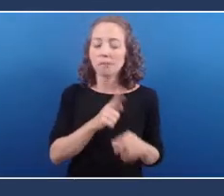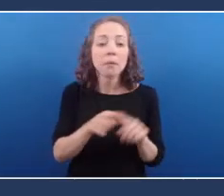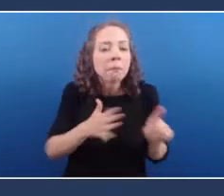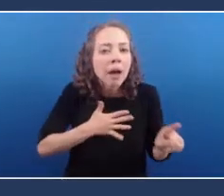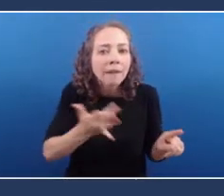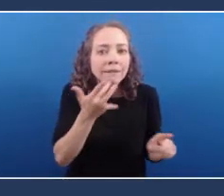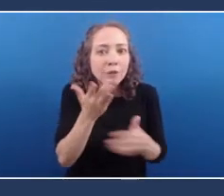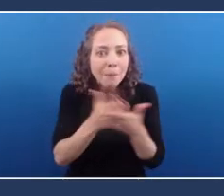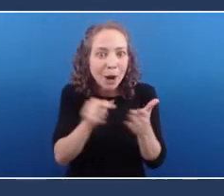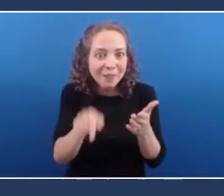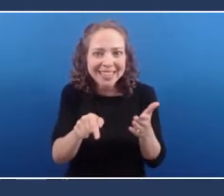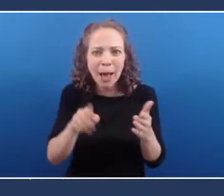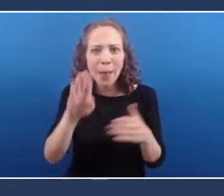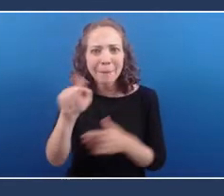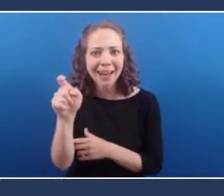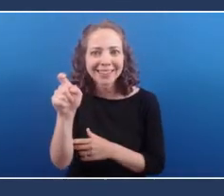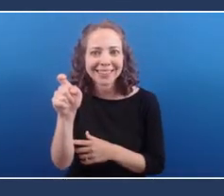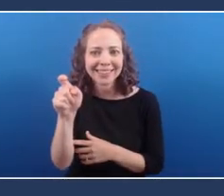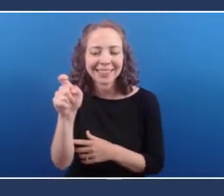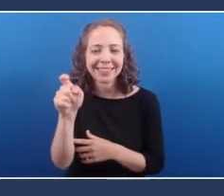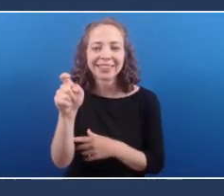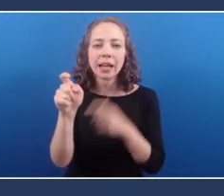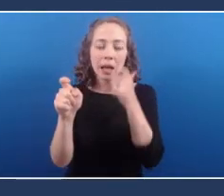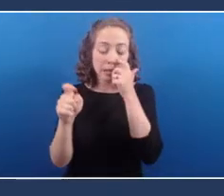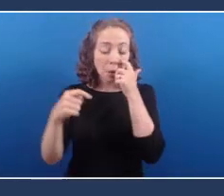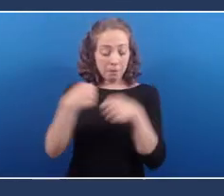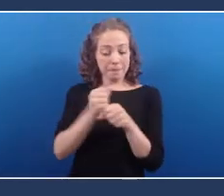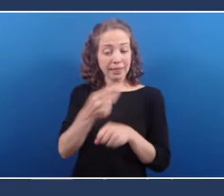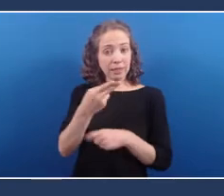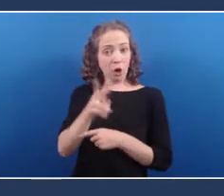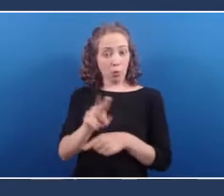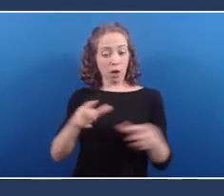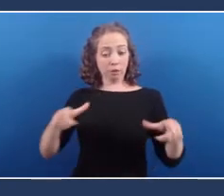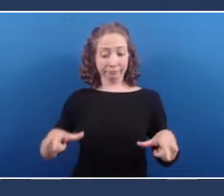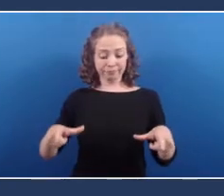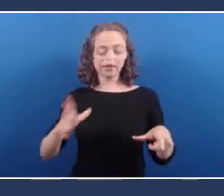So, once we made this piece of hardware, we then had to figure out how